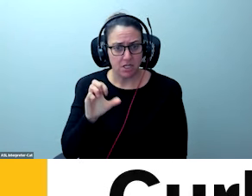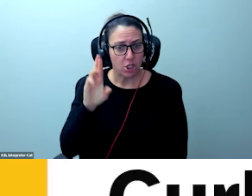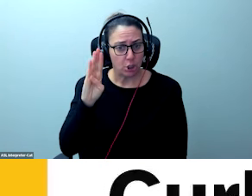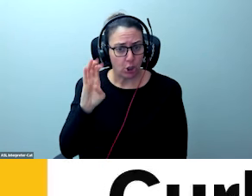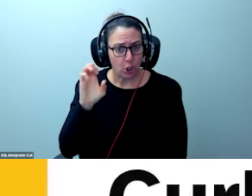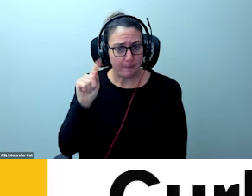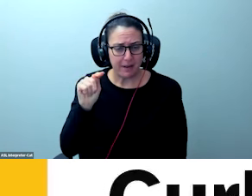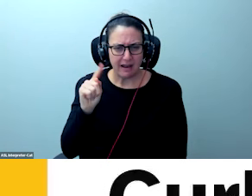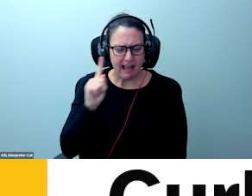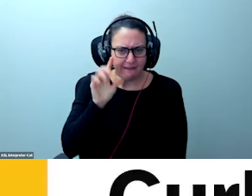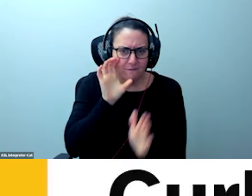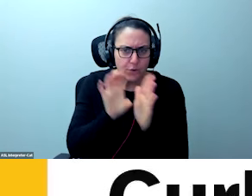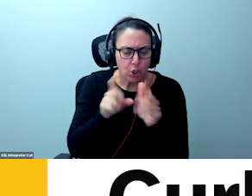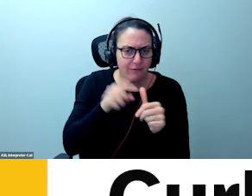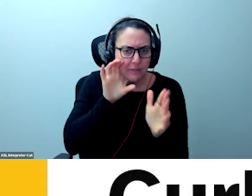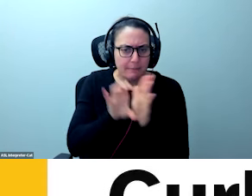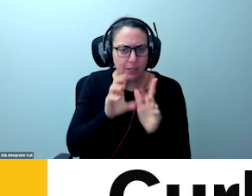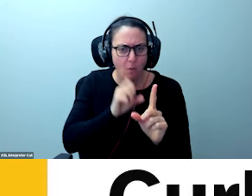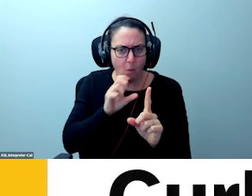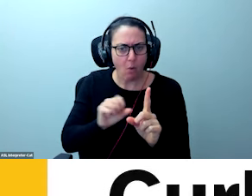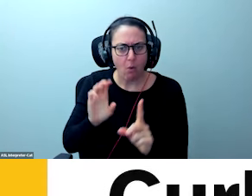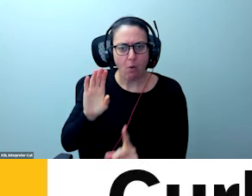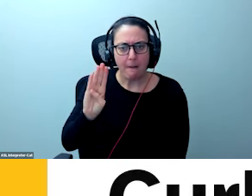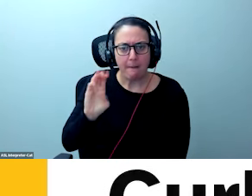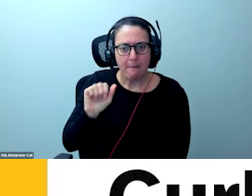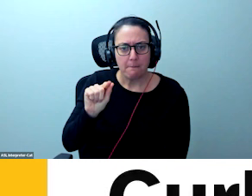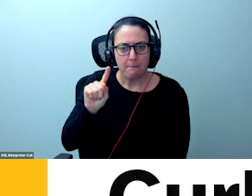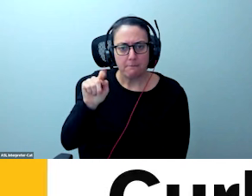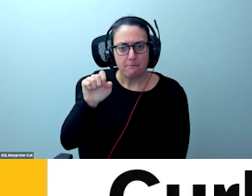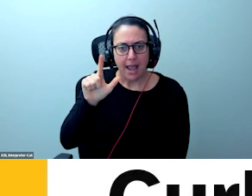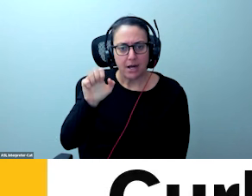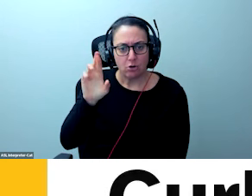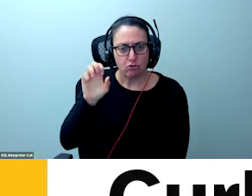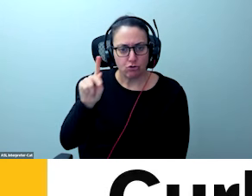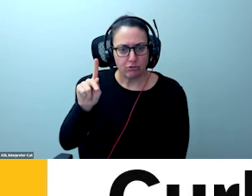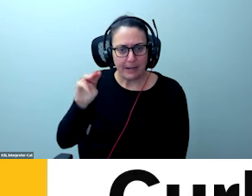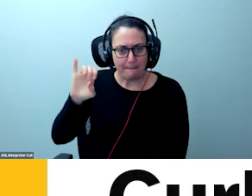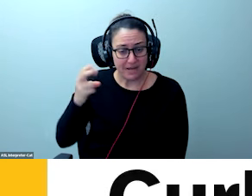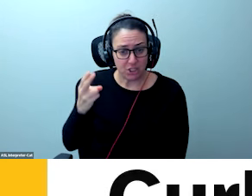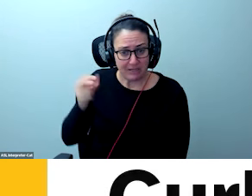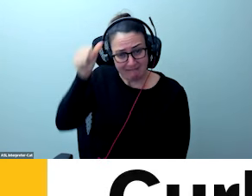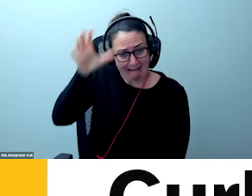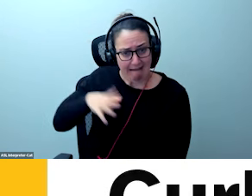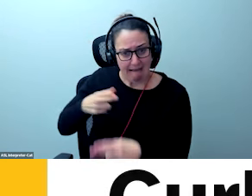The first image I have here is Battle Creek Michigan, where Jack Fisher was the creator